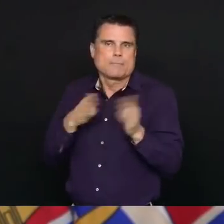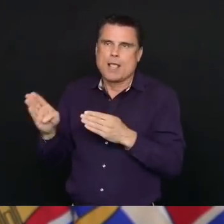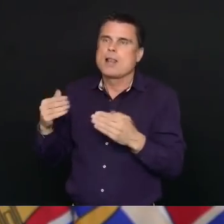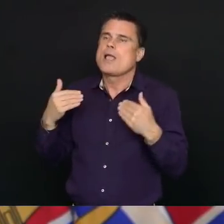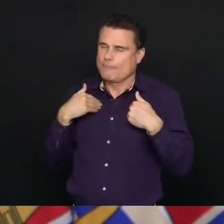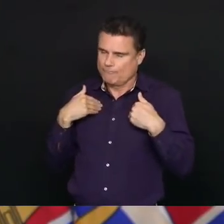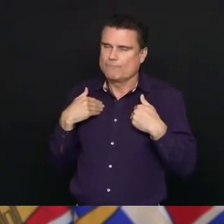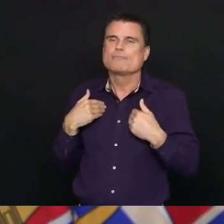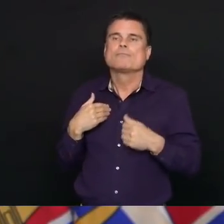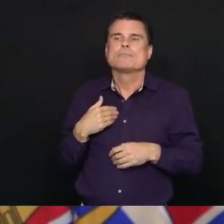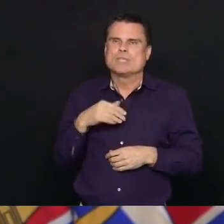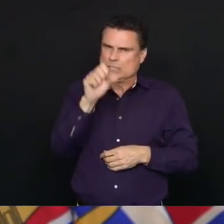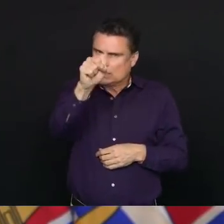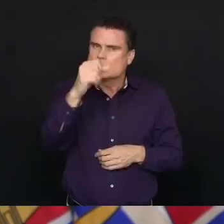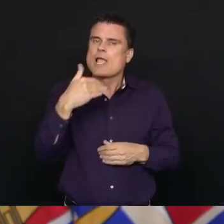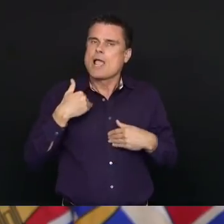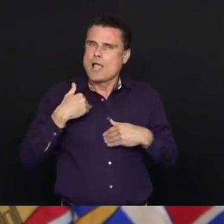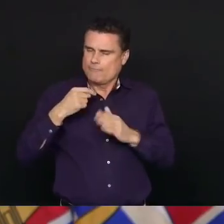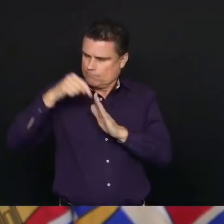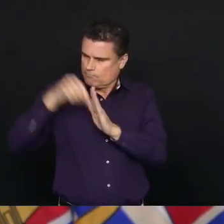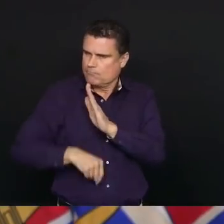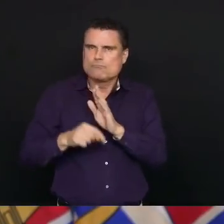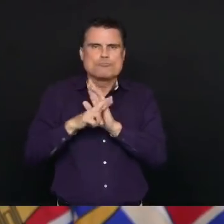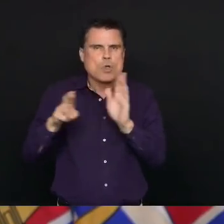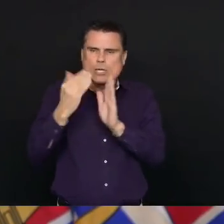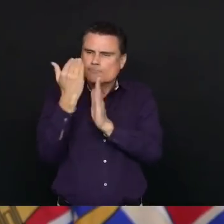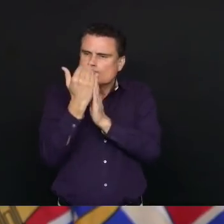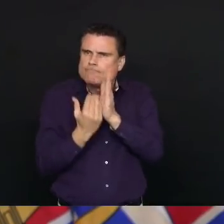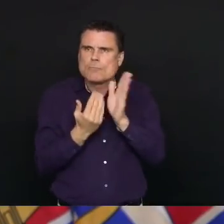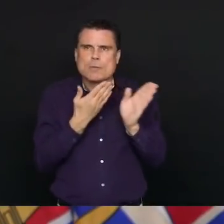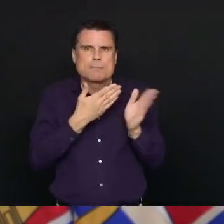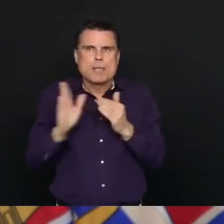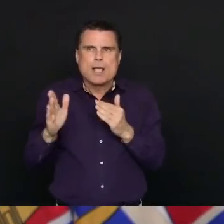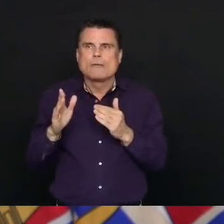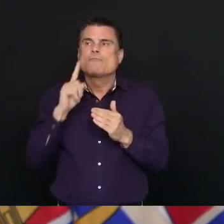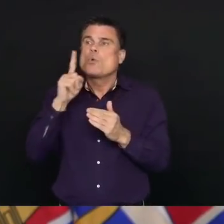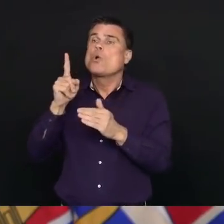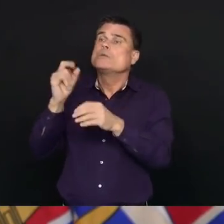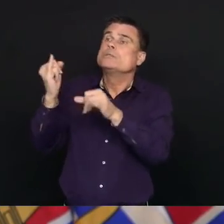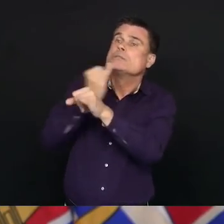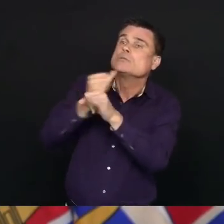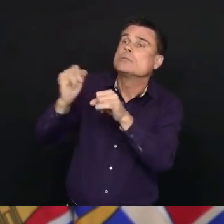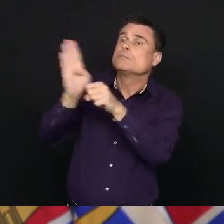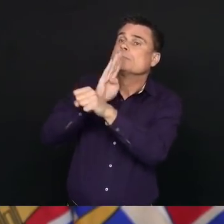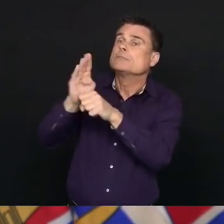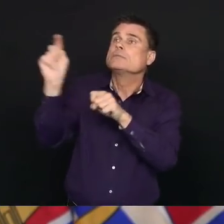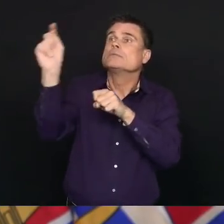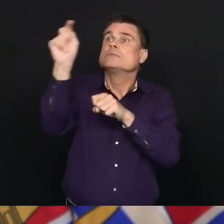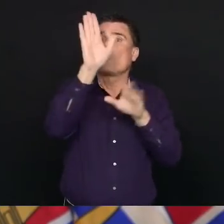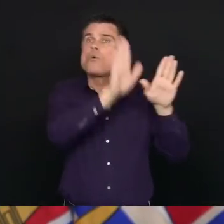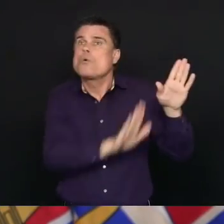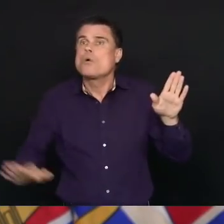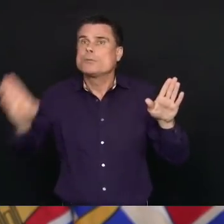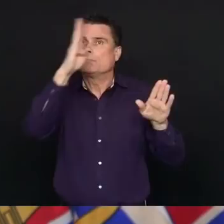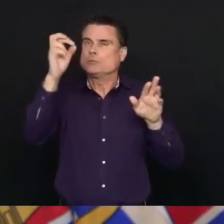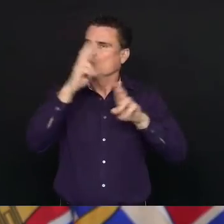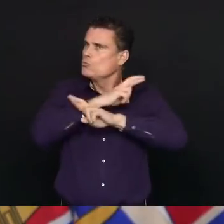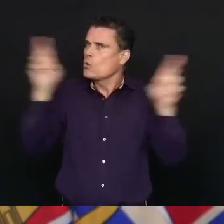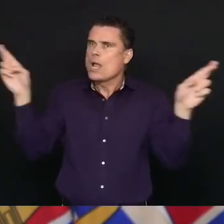on-site or we have a plan for how that will be managed. So there's some very detailed plans for all of the industrial sites around the